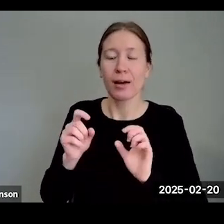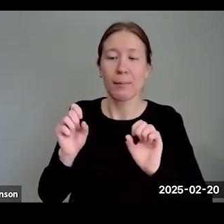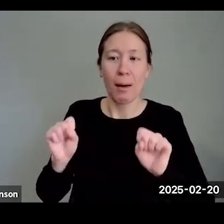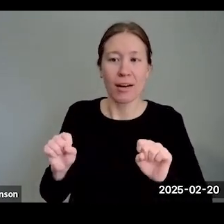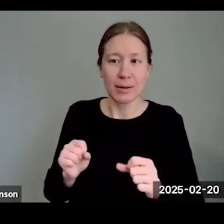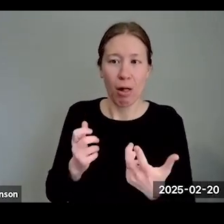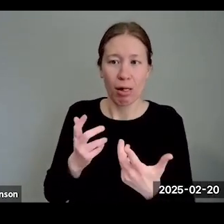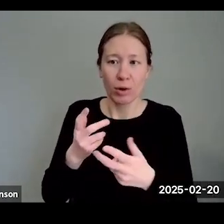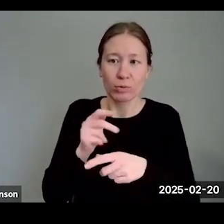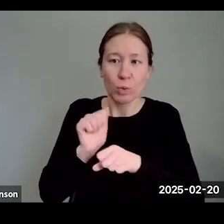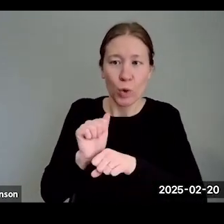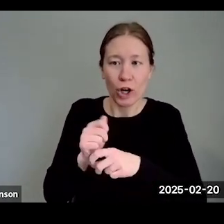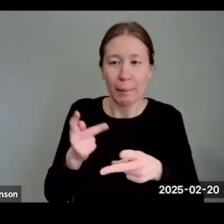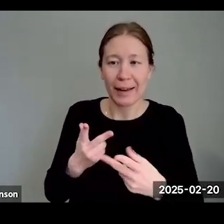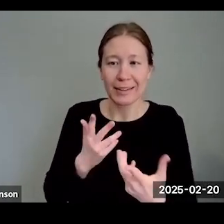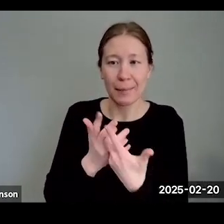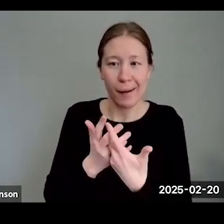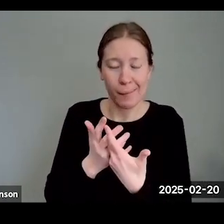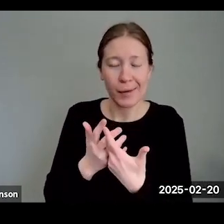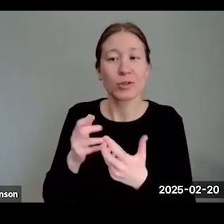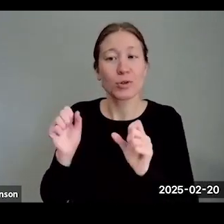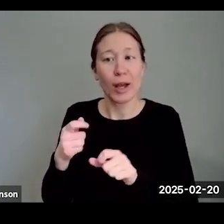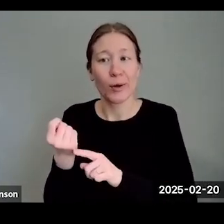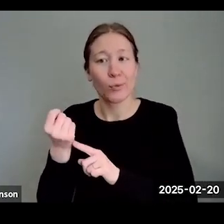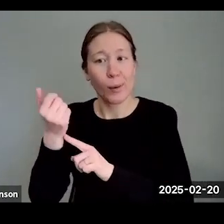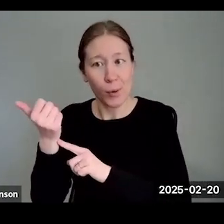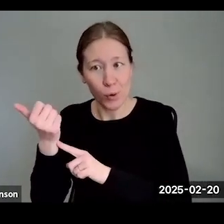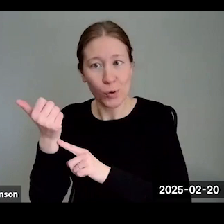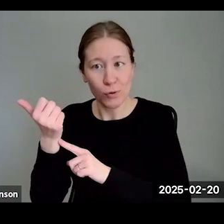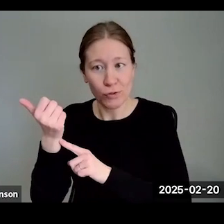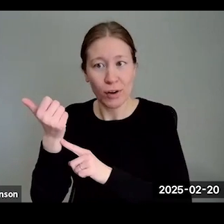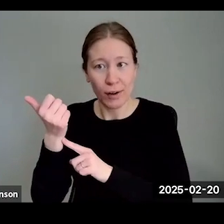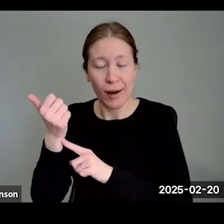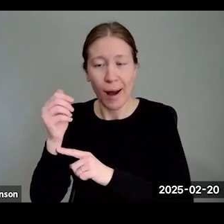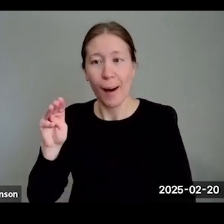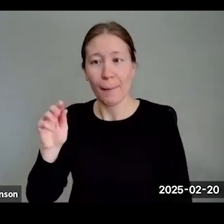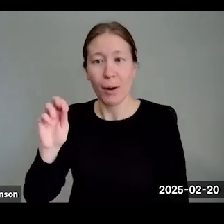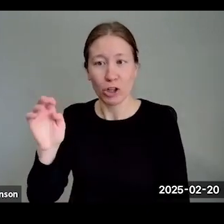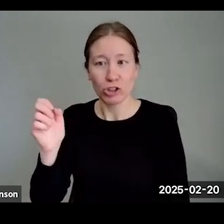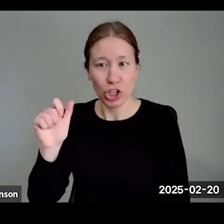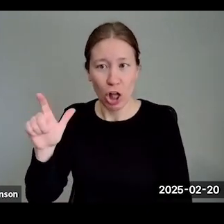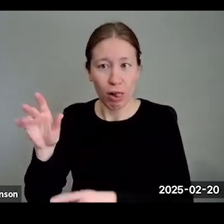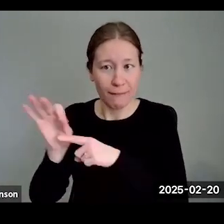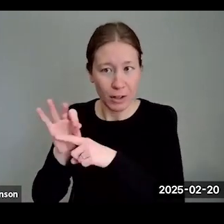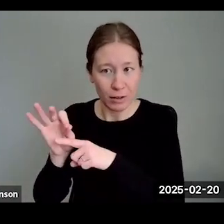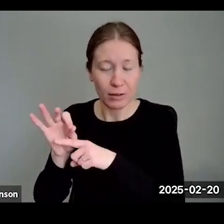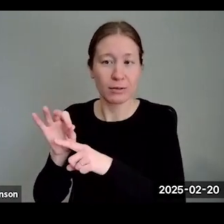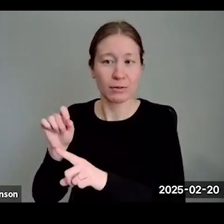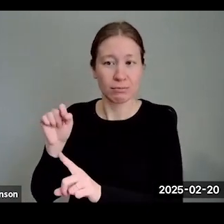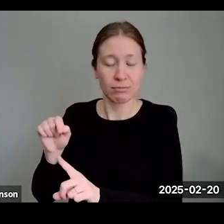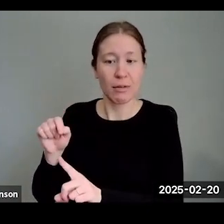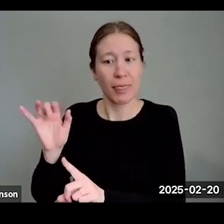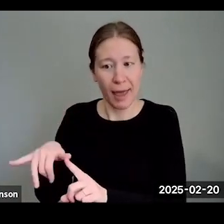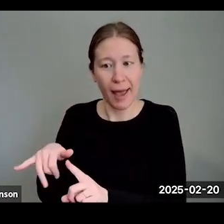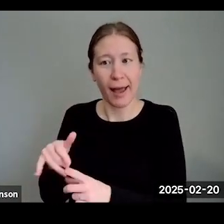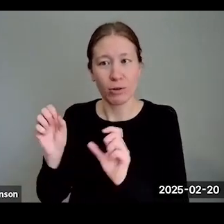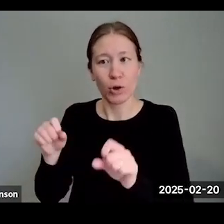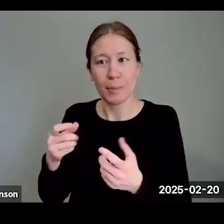removing a marginal function can be considered a reasonable accommodation. So, for example, consider a person who works